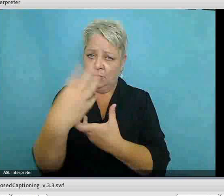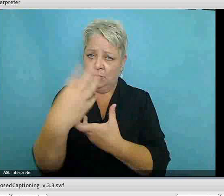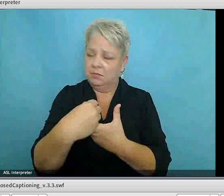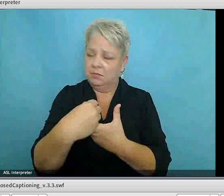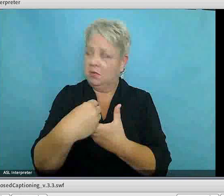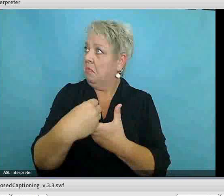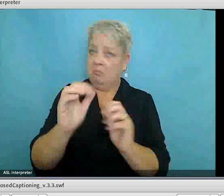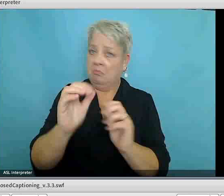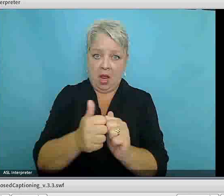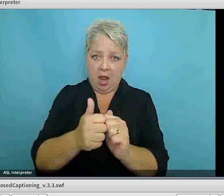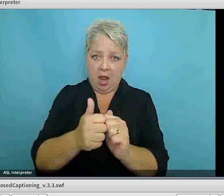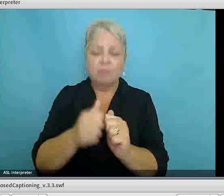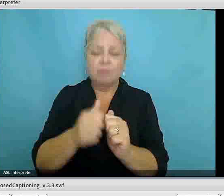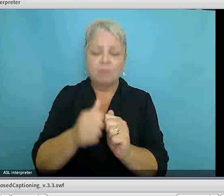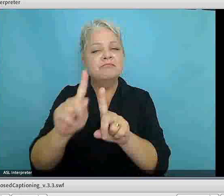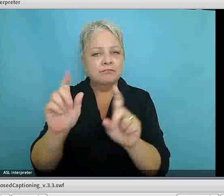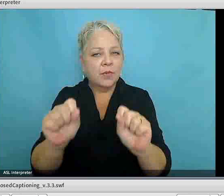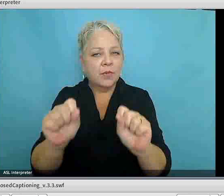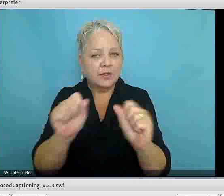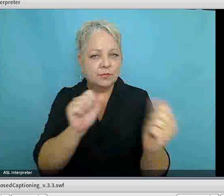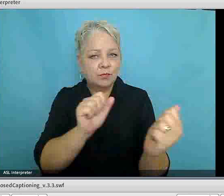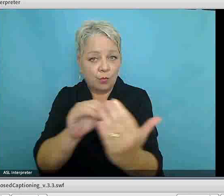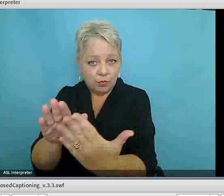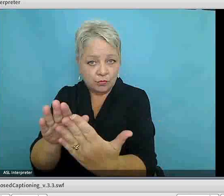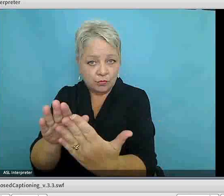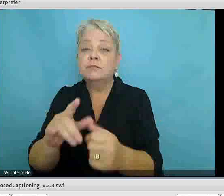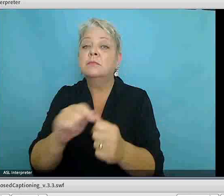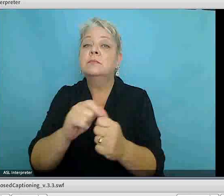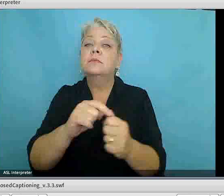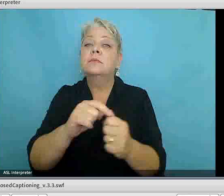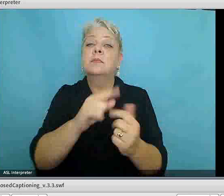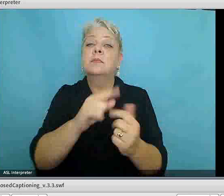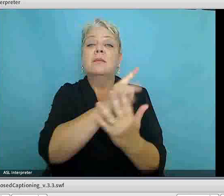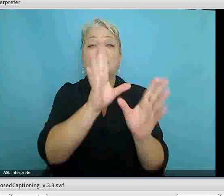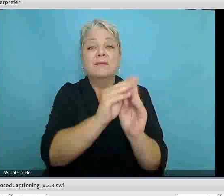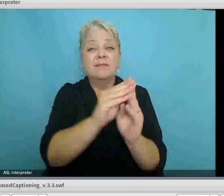We will have a question-and-answer period at the end of the webinar, and we will give